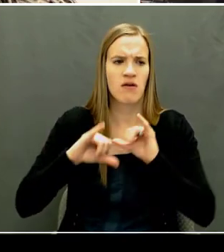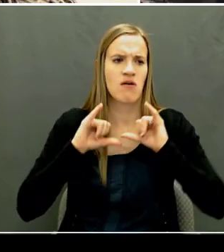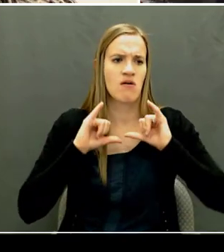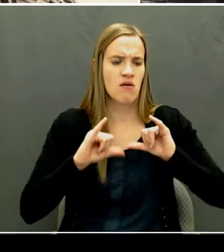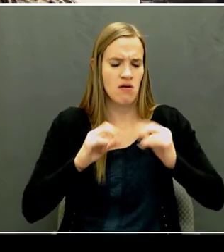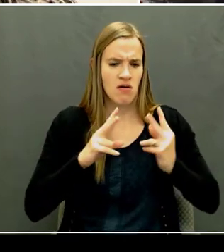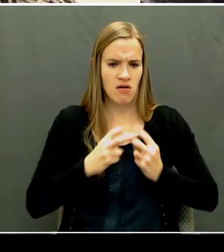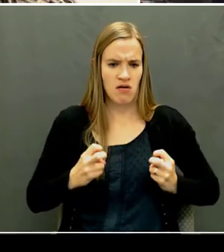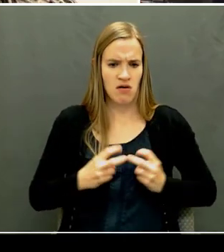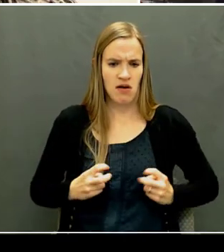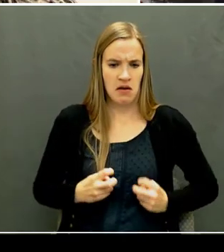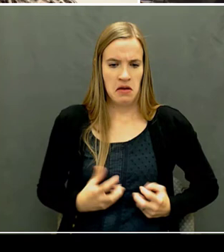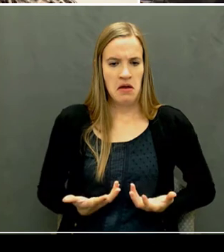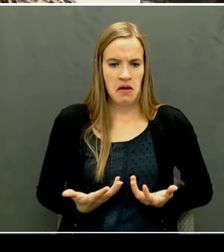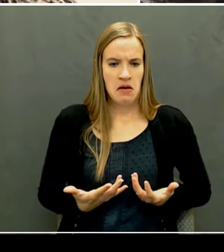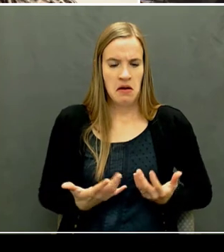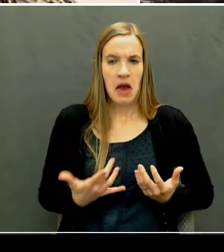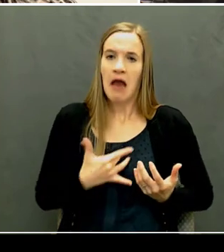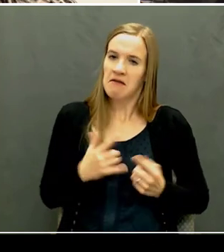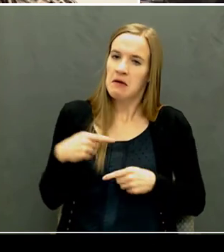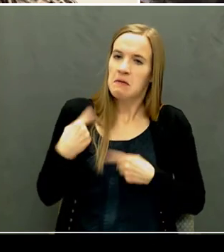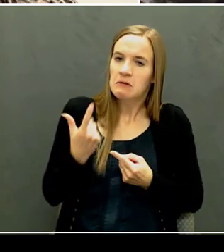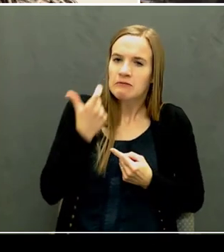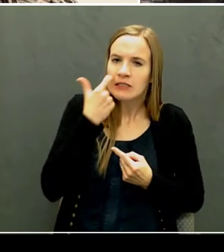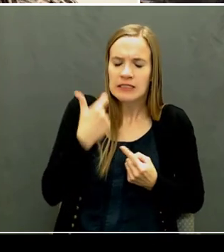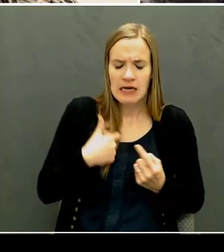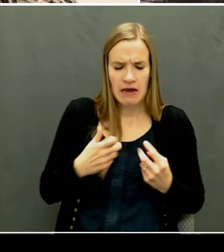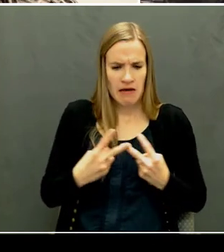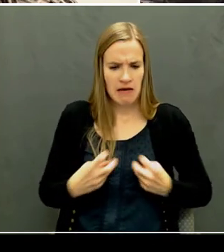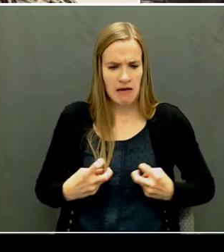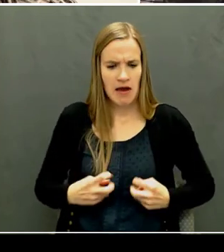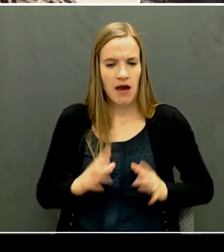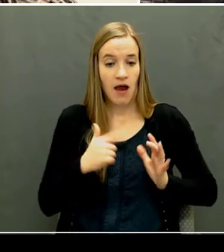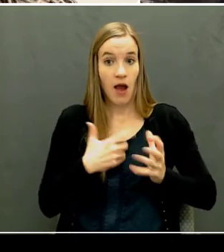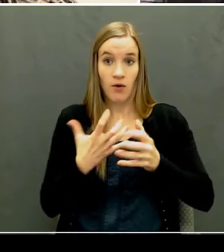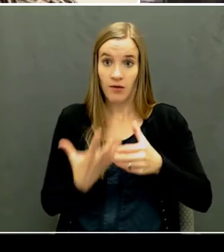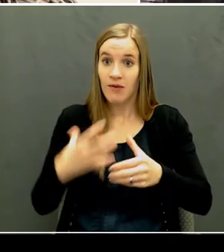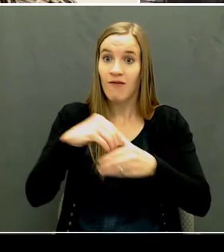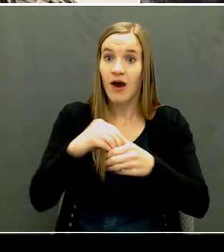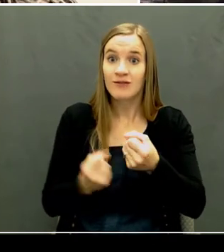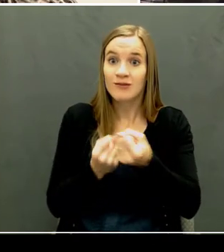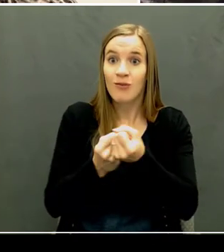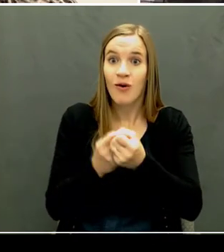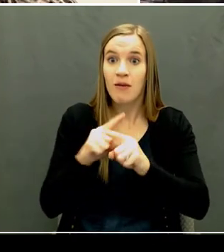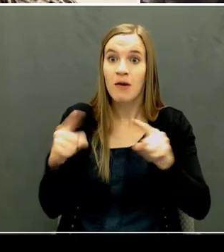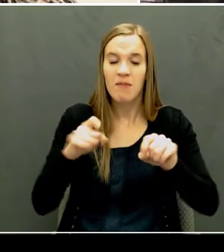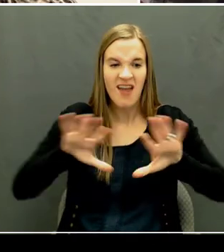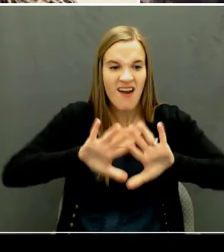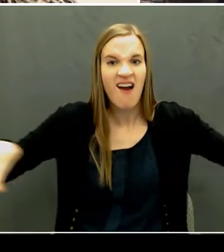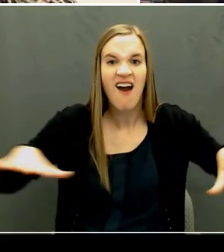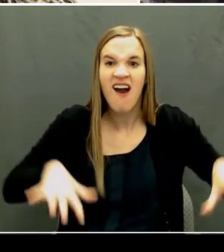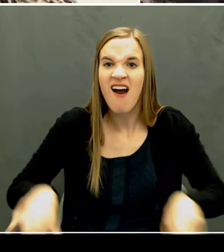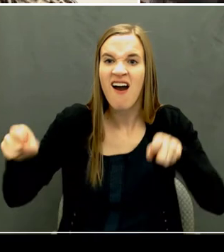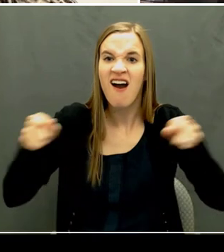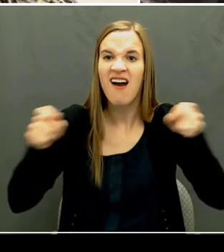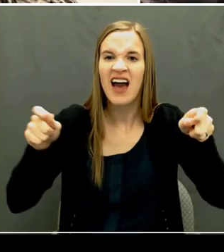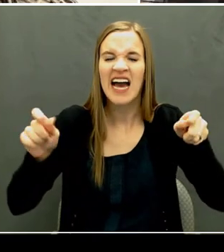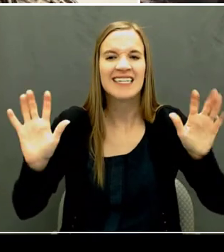have been involved and be supportive, but don't get in the way. You know, you know, and I just